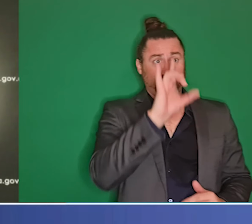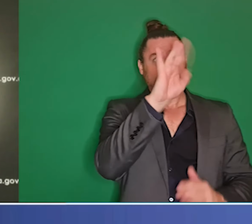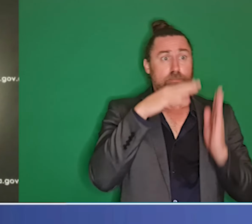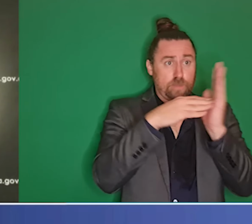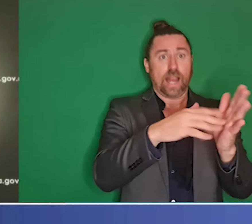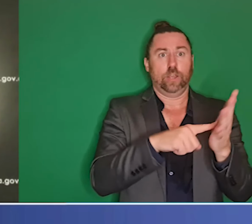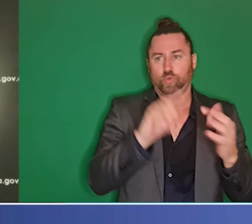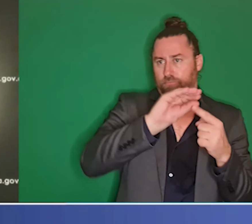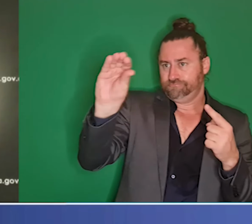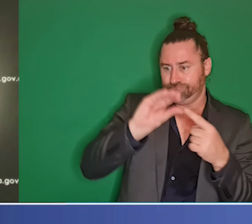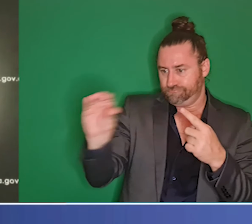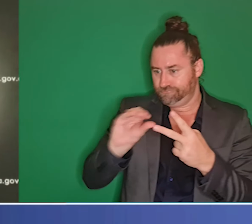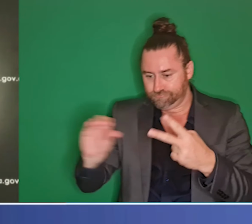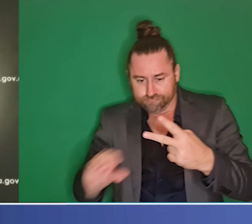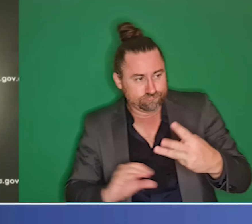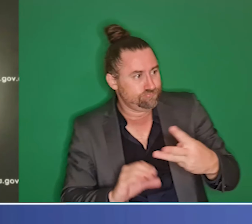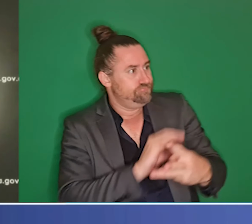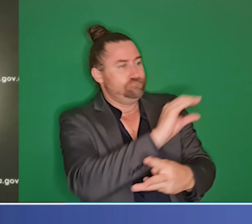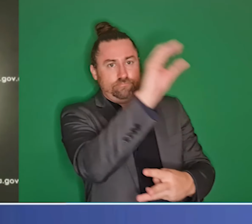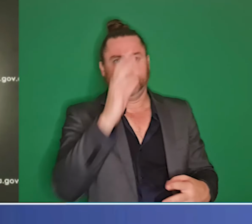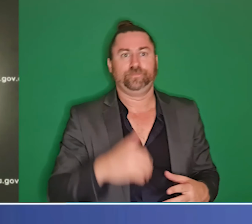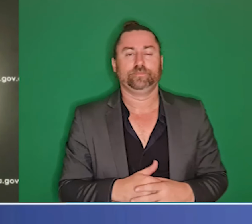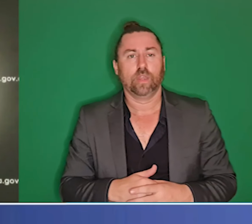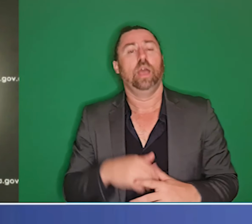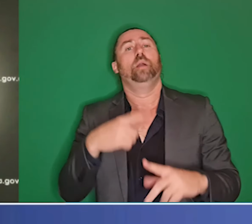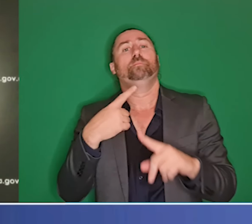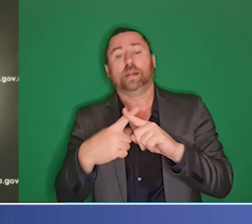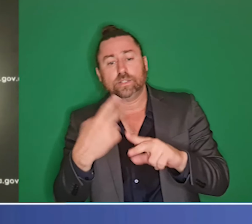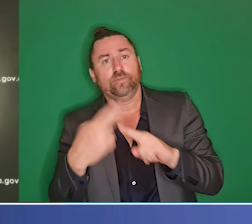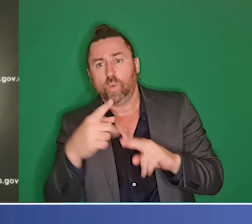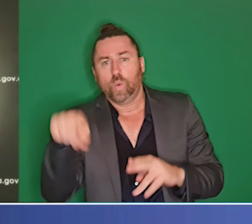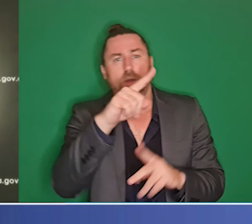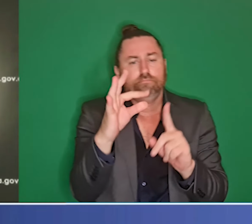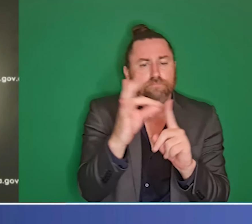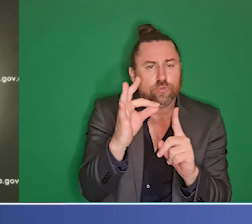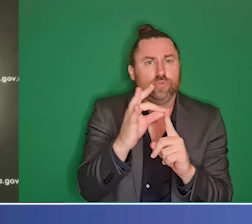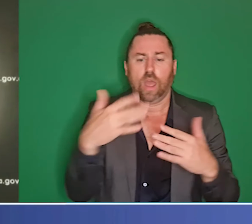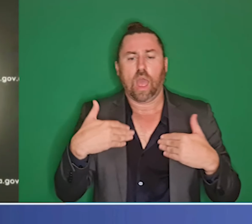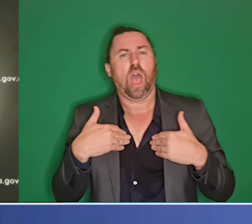We also have the concessional scheme for pensioners and health card holders,